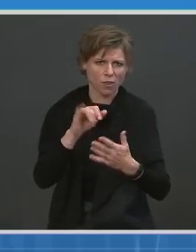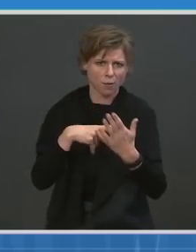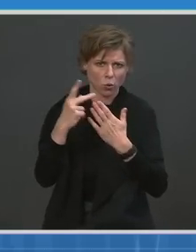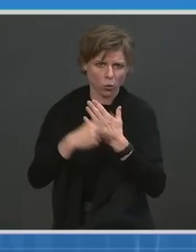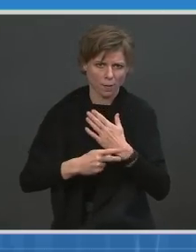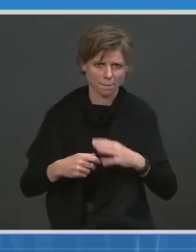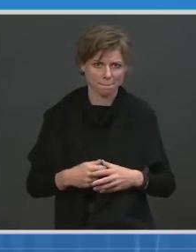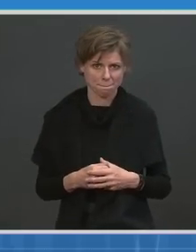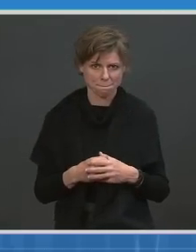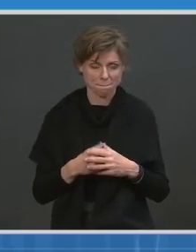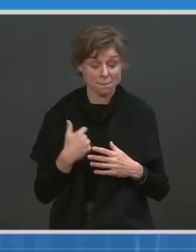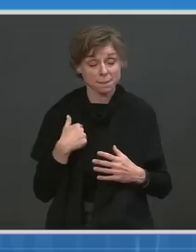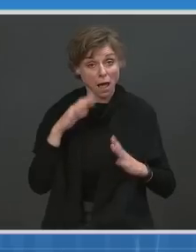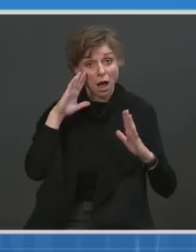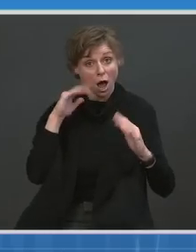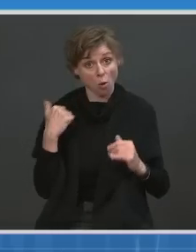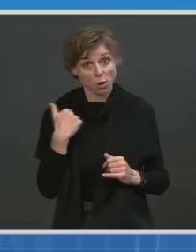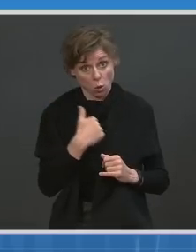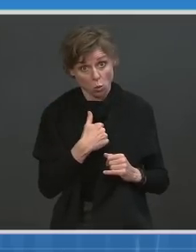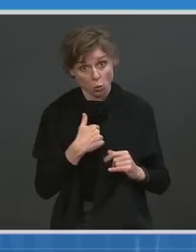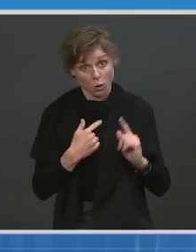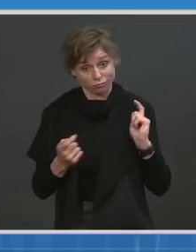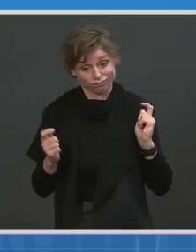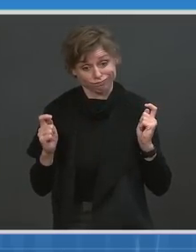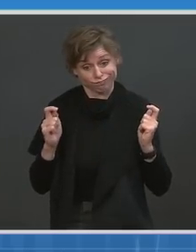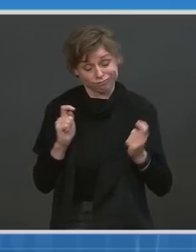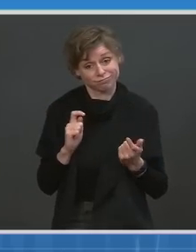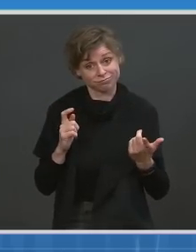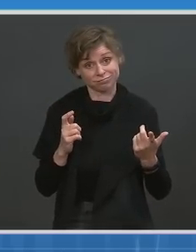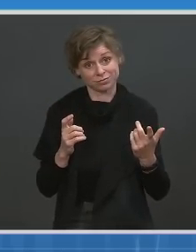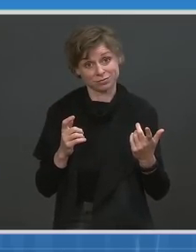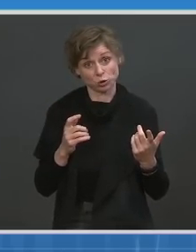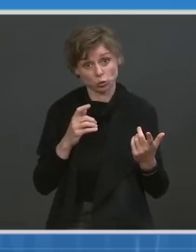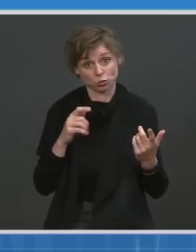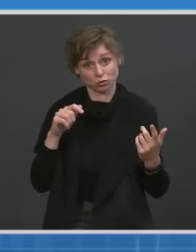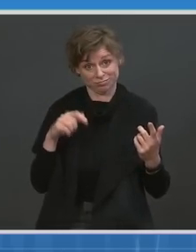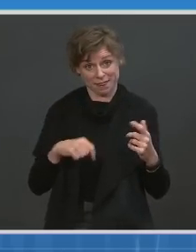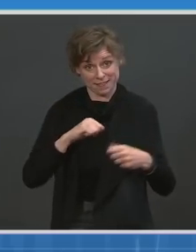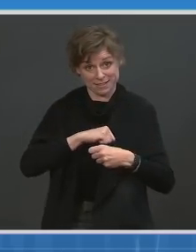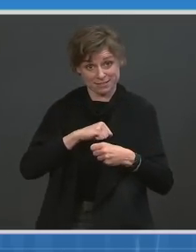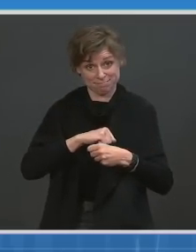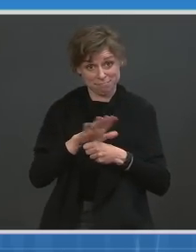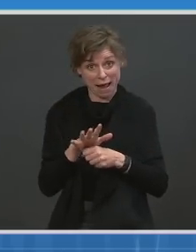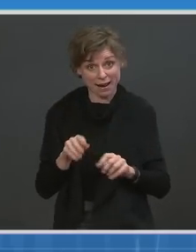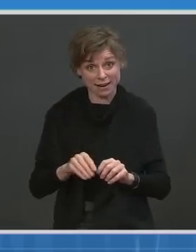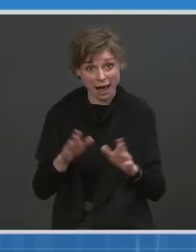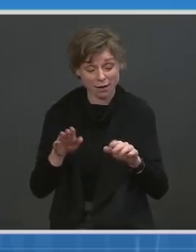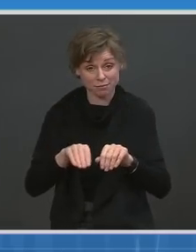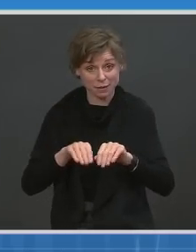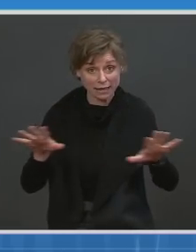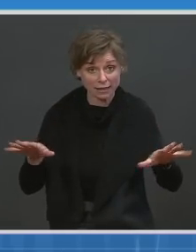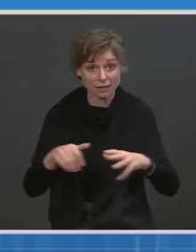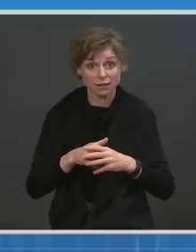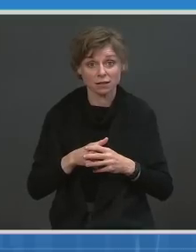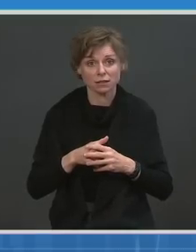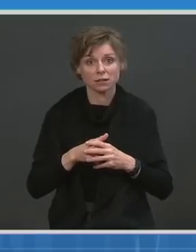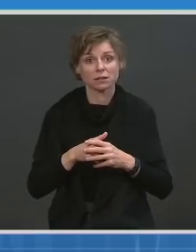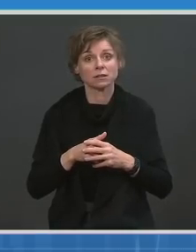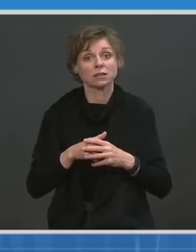I'm hopeful that we are turning a corner on this pandemic. Getting our children back to school, in-person instruction, as soon as possible,